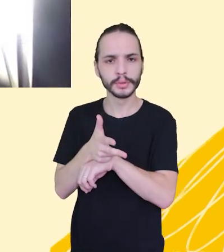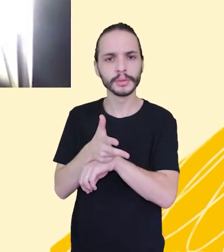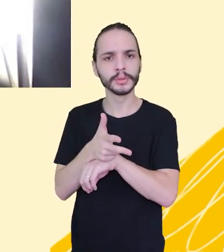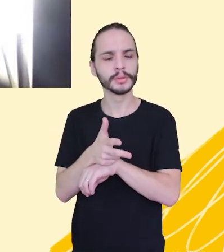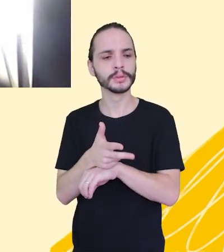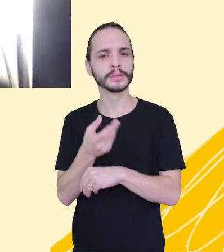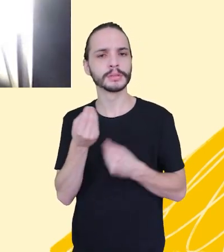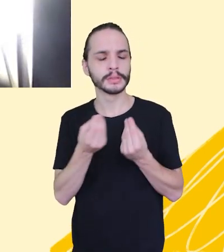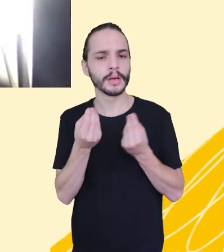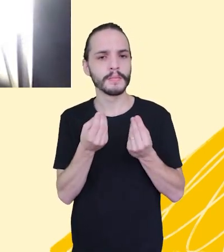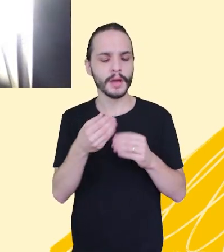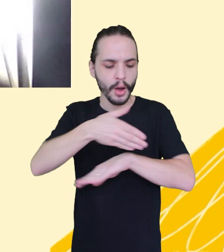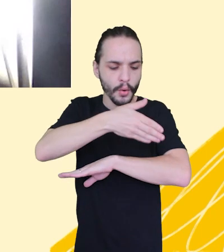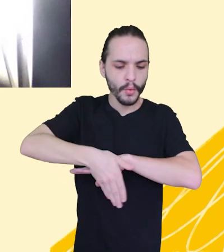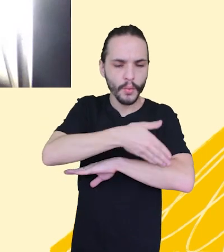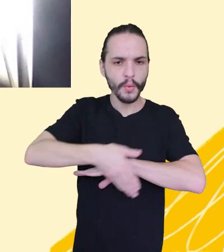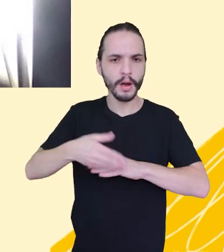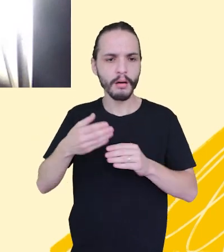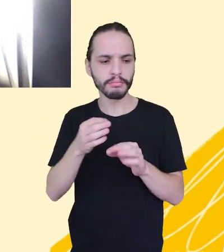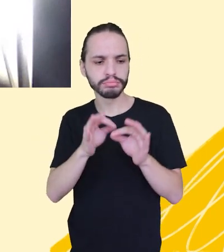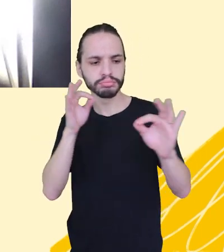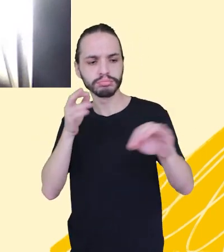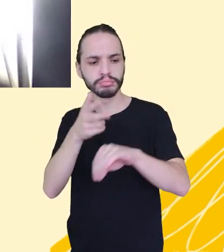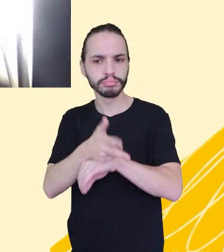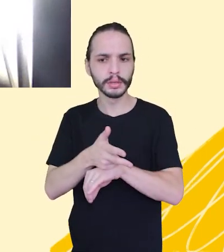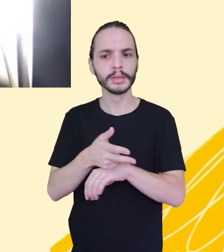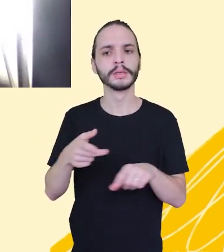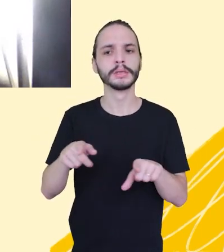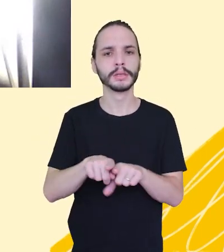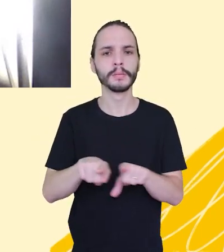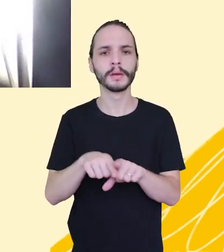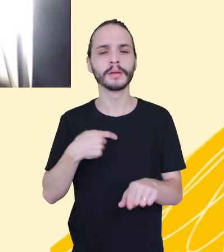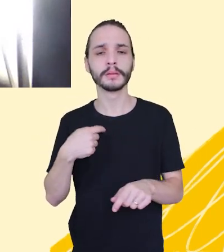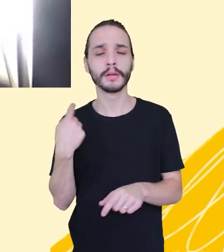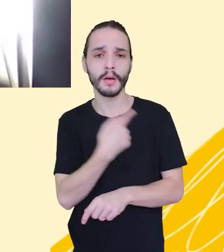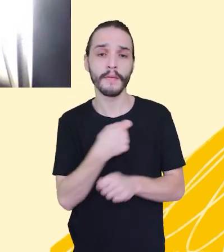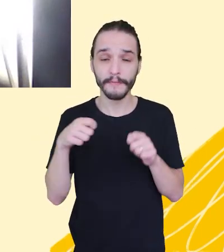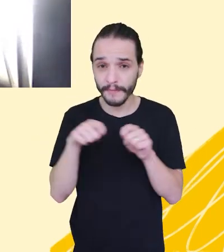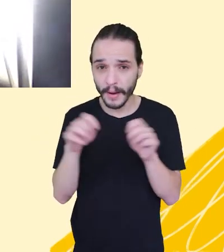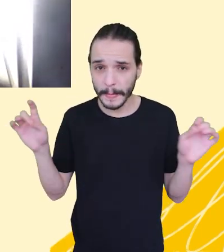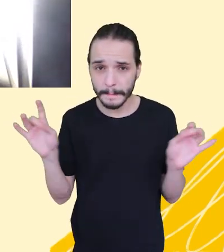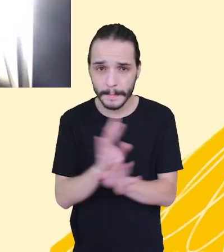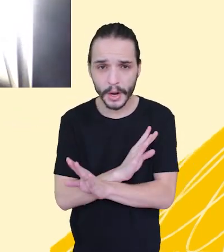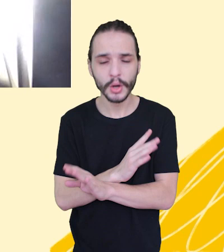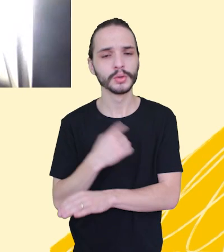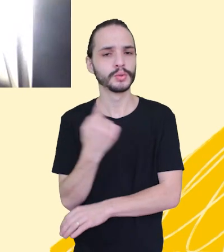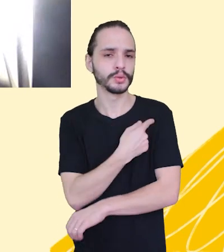And when we did that, then we were looking for the space. And there were very less possibilities.